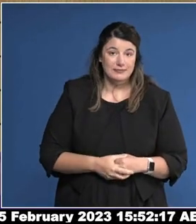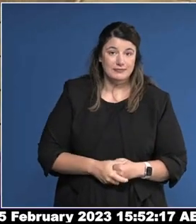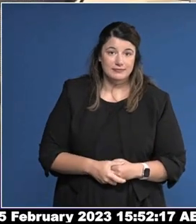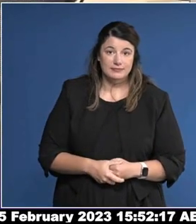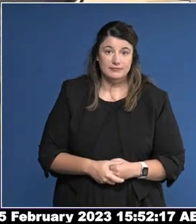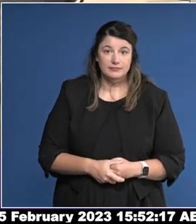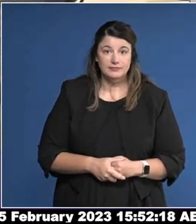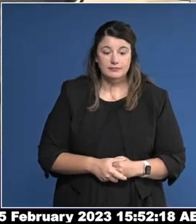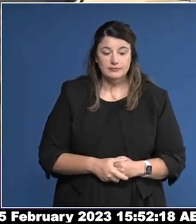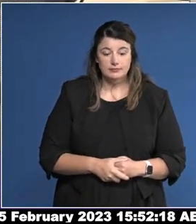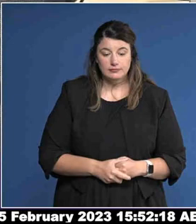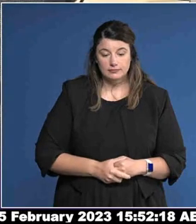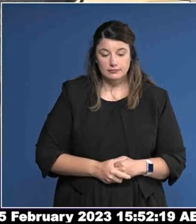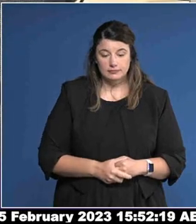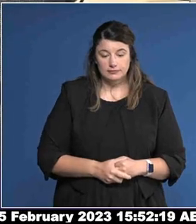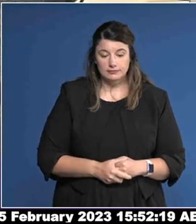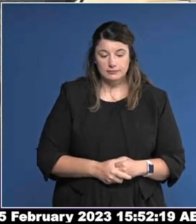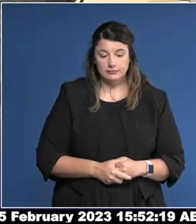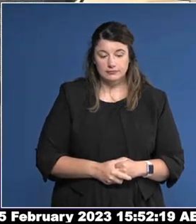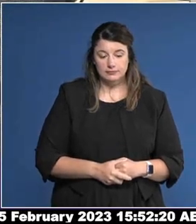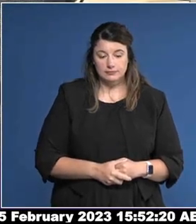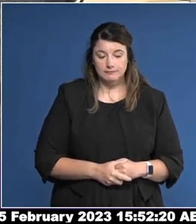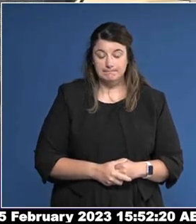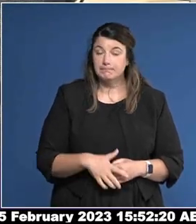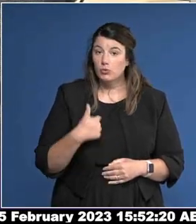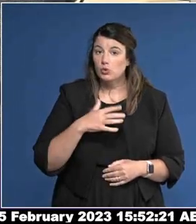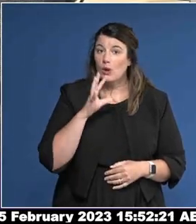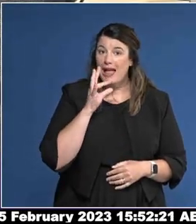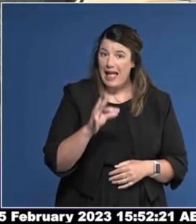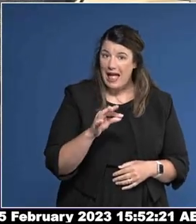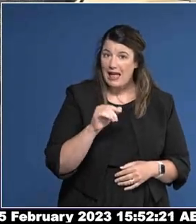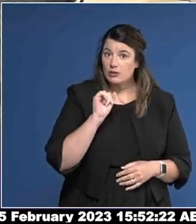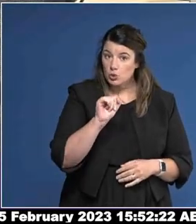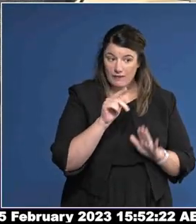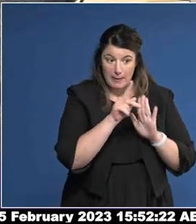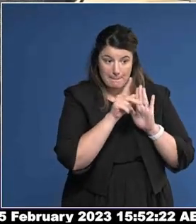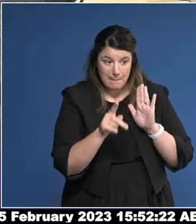A related topic, does NDS have a policy or provide best practice guidance to